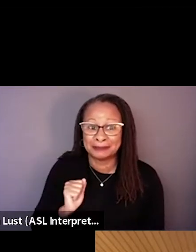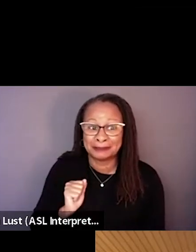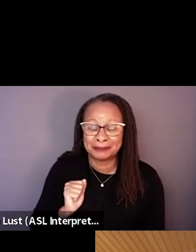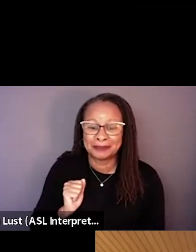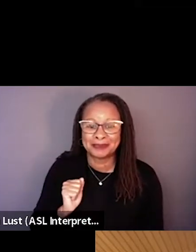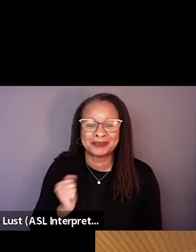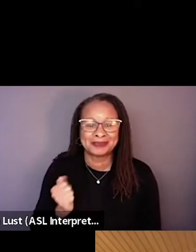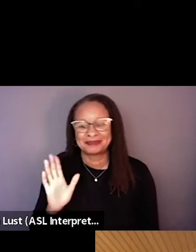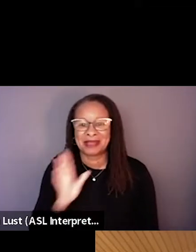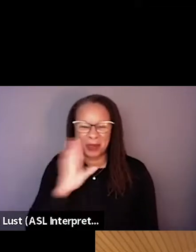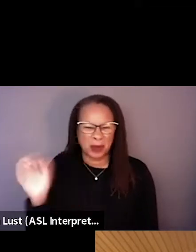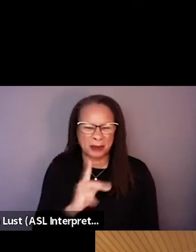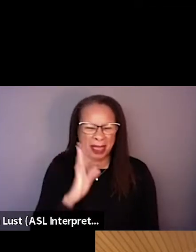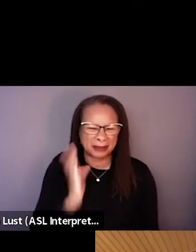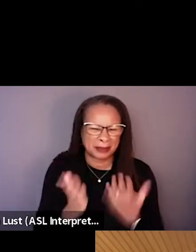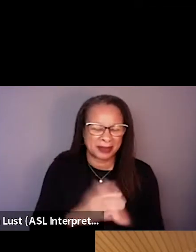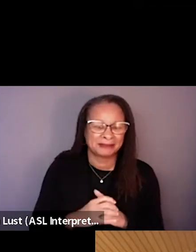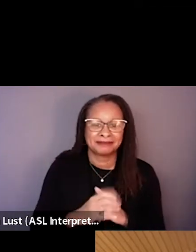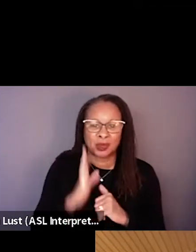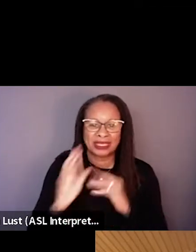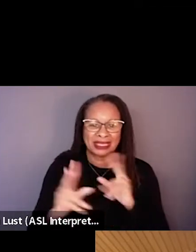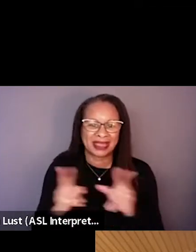Maybe she'll be back or we can edit around this,